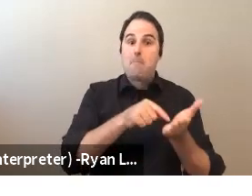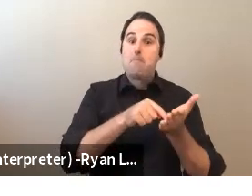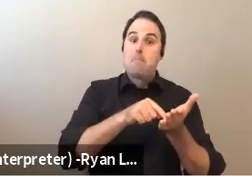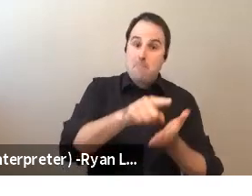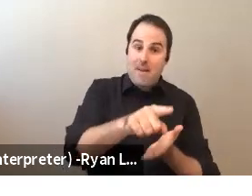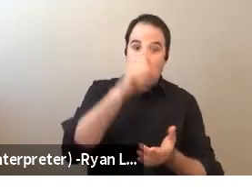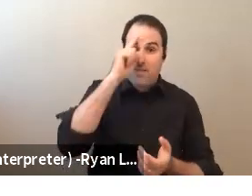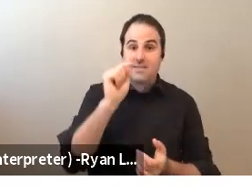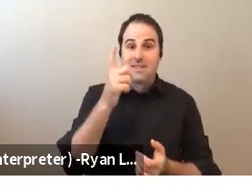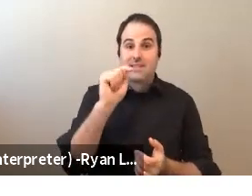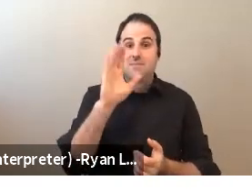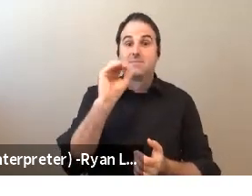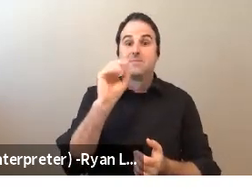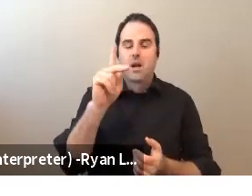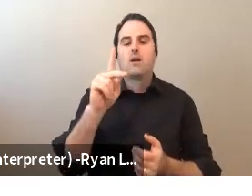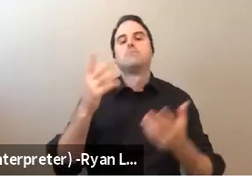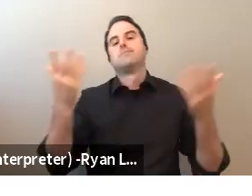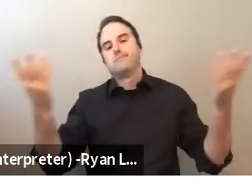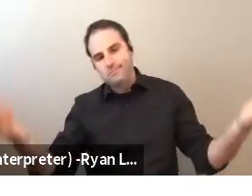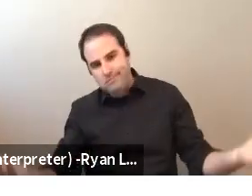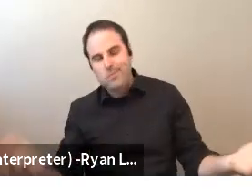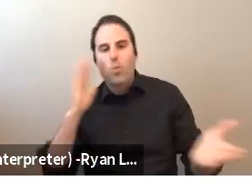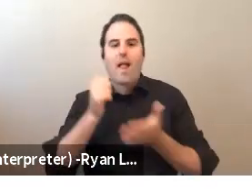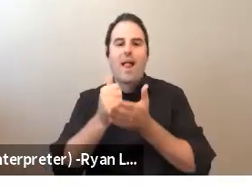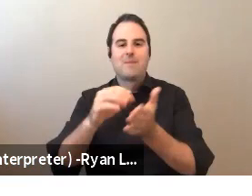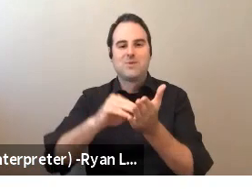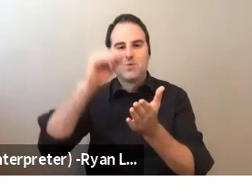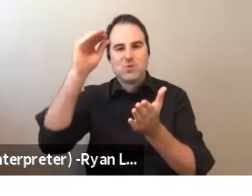Sally Potter: Oh, here's one that maybe some of you can relate to.